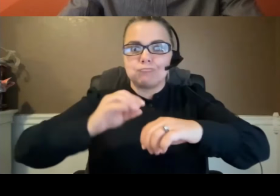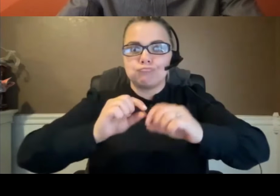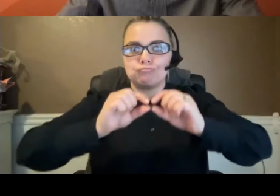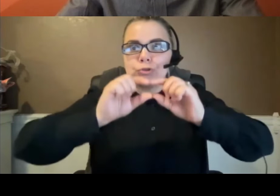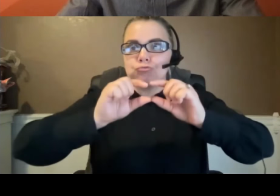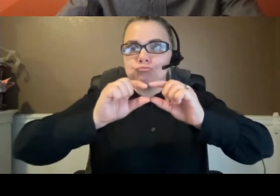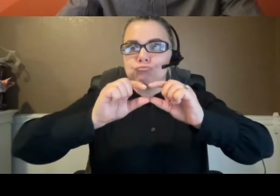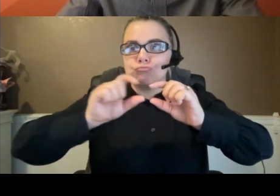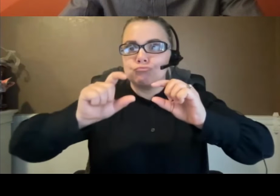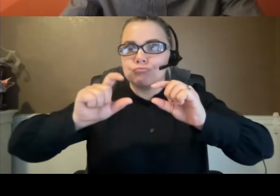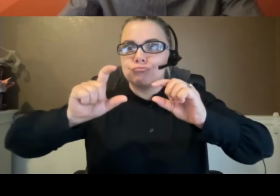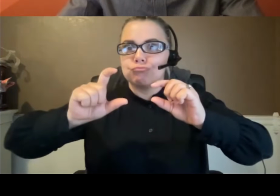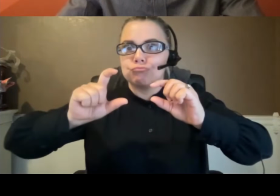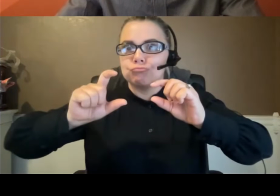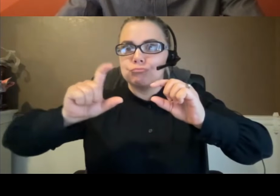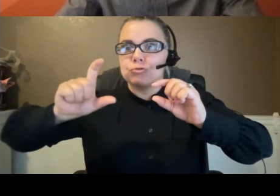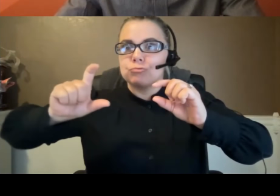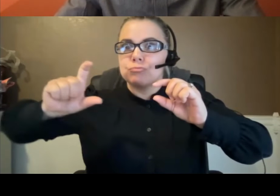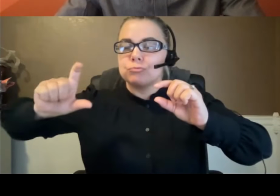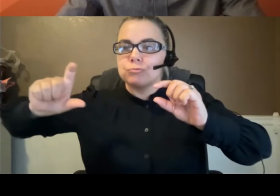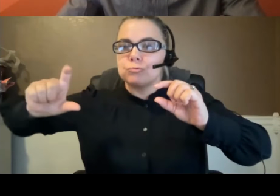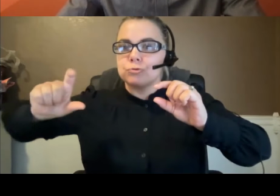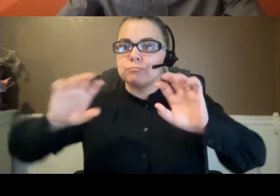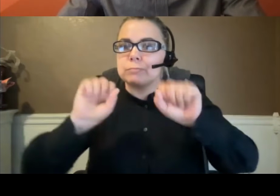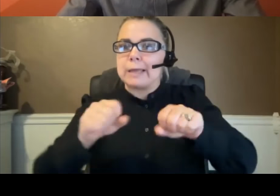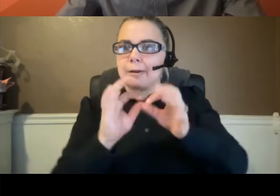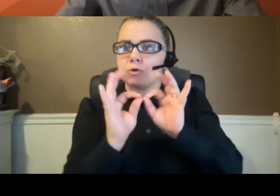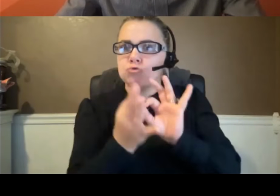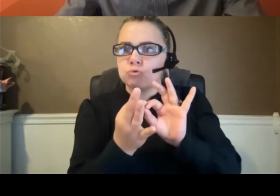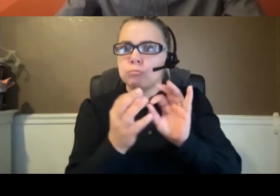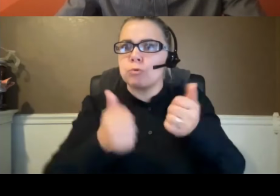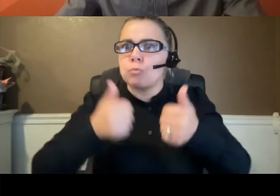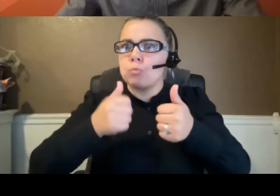has a raised surface that people are able to interpret. Maybe that could be on the horizon.